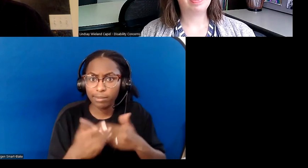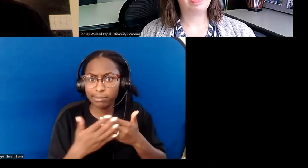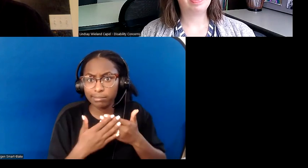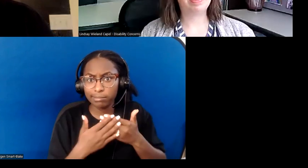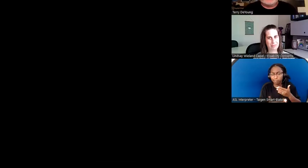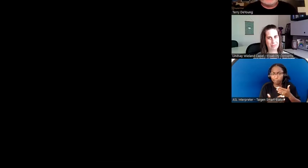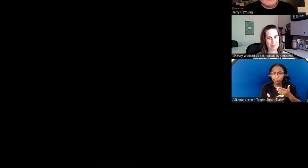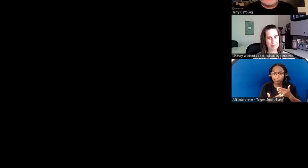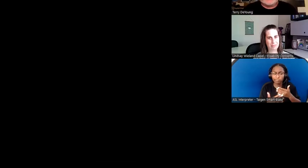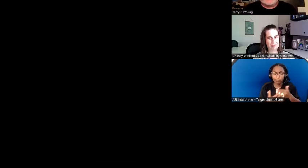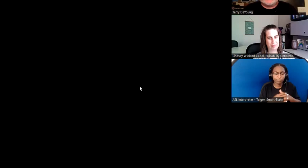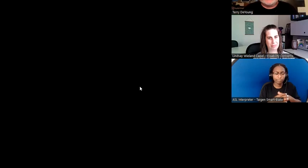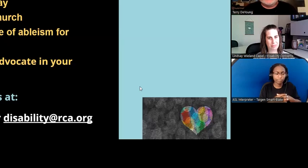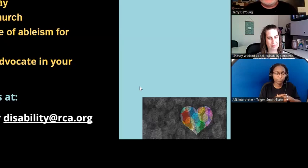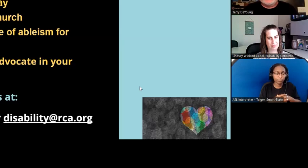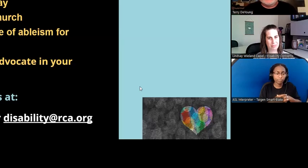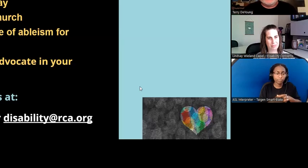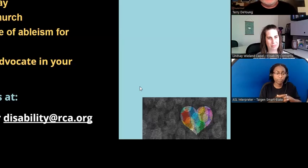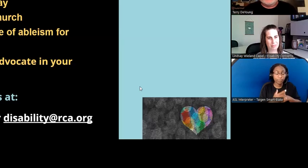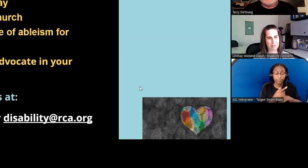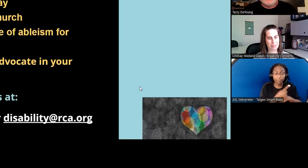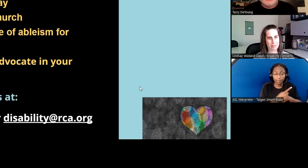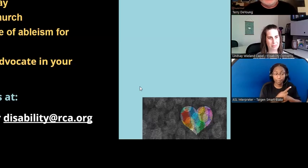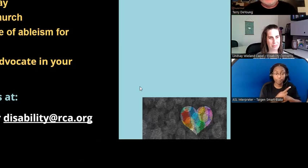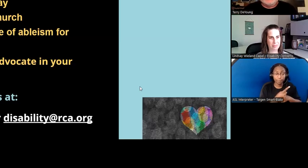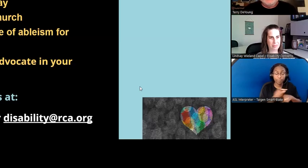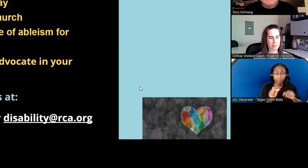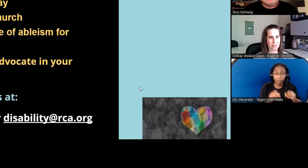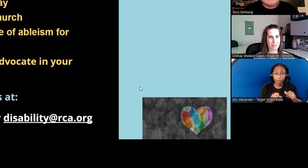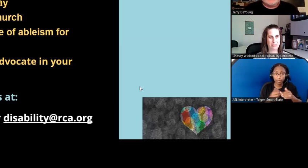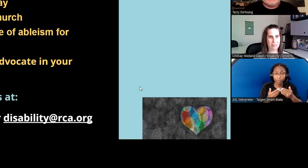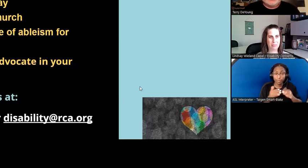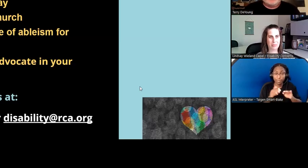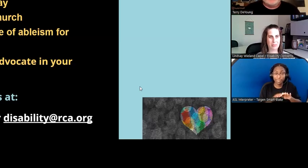as some possible next steps. You may help to promote